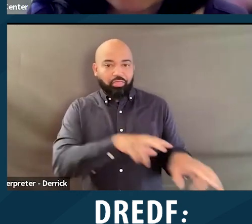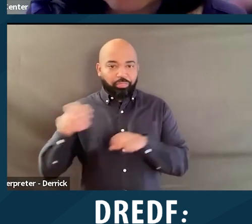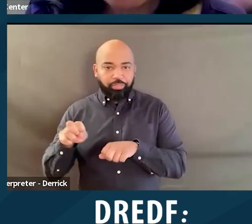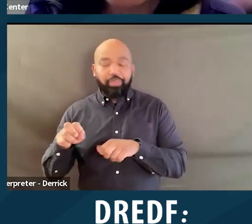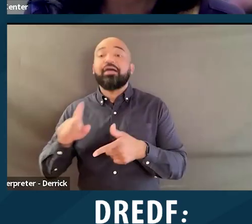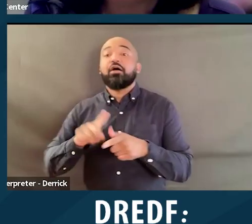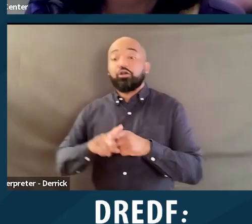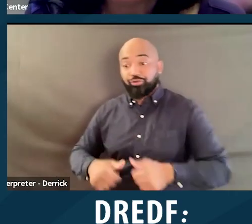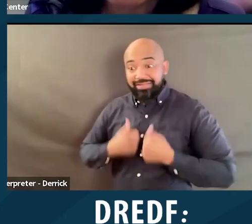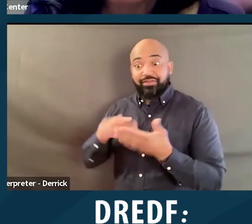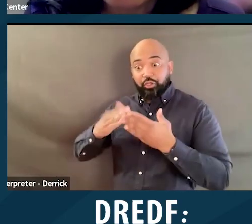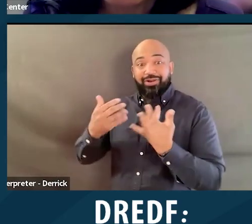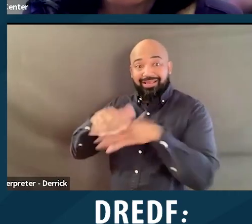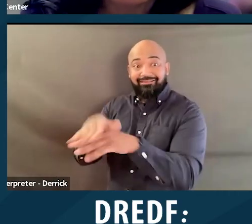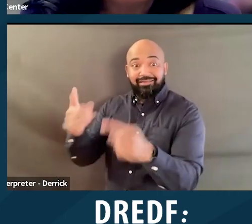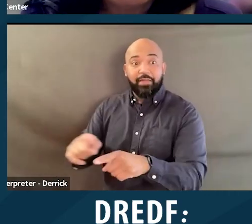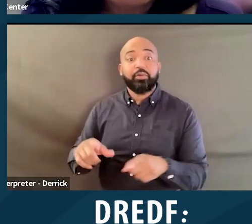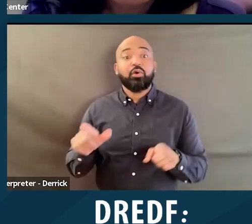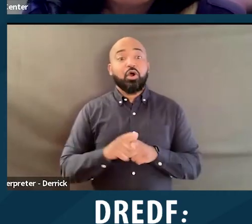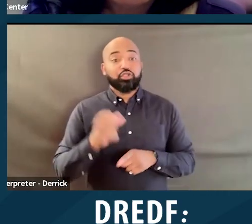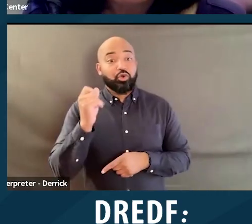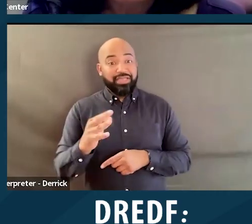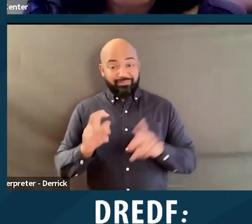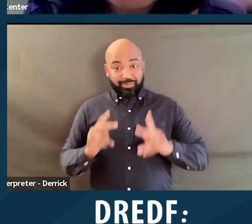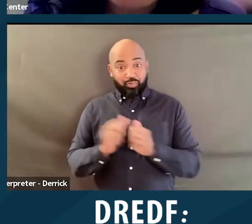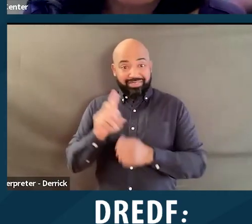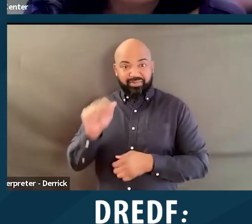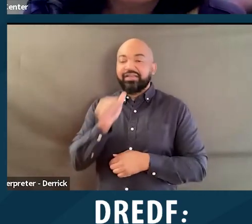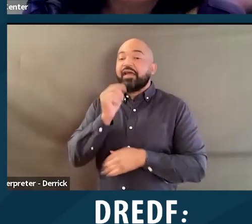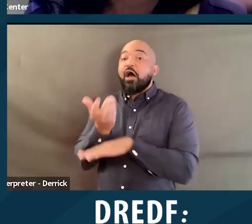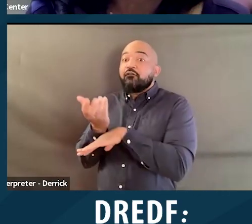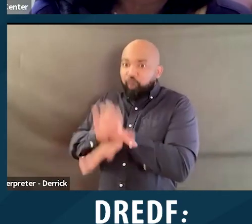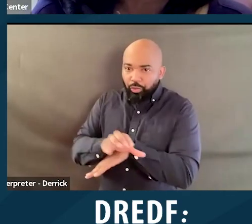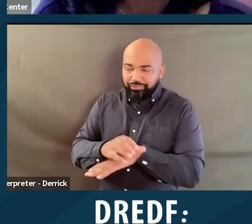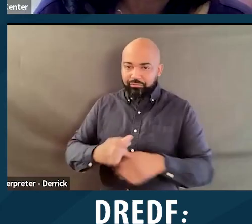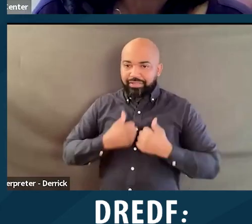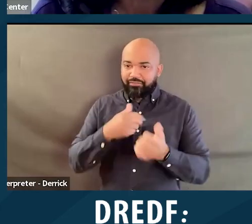if they want to, and they can live in the community. And also so that disabled people